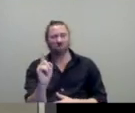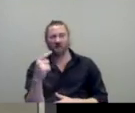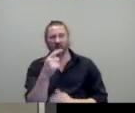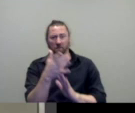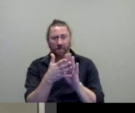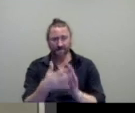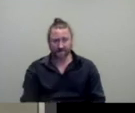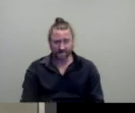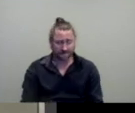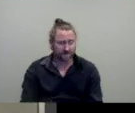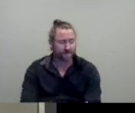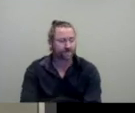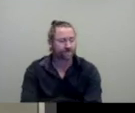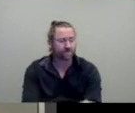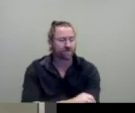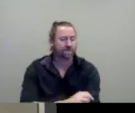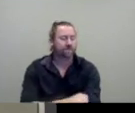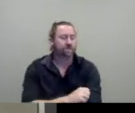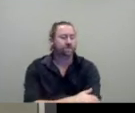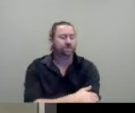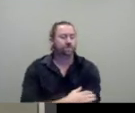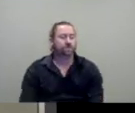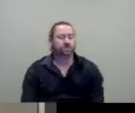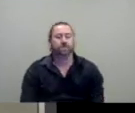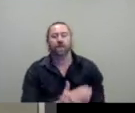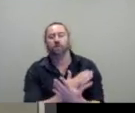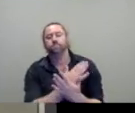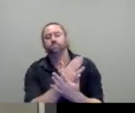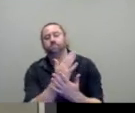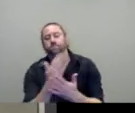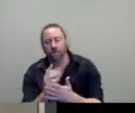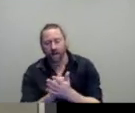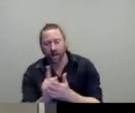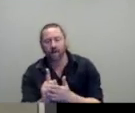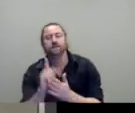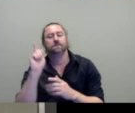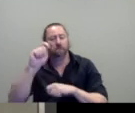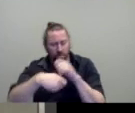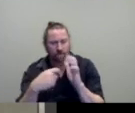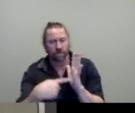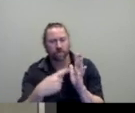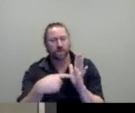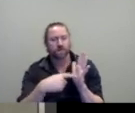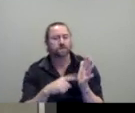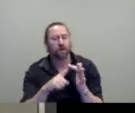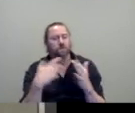during the enlightenment the new convention of artwork titles was developed in the context of